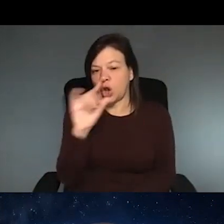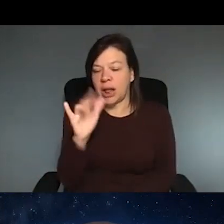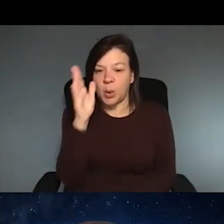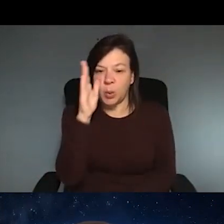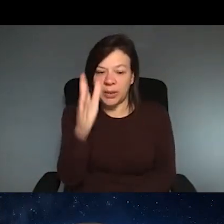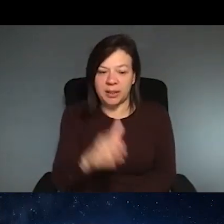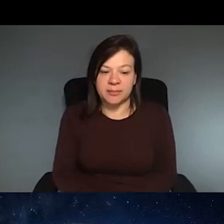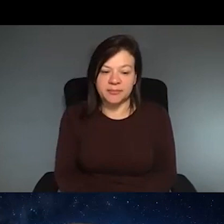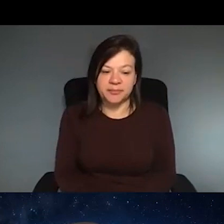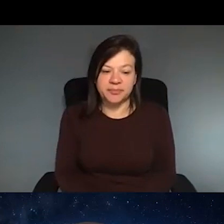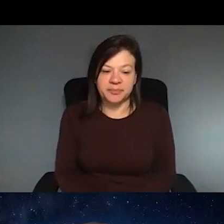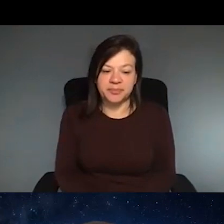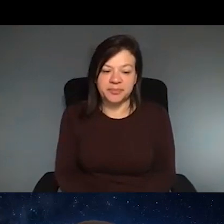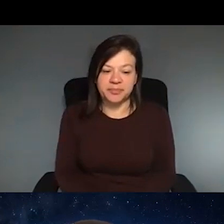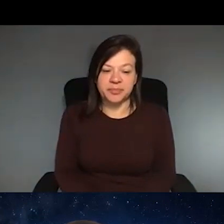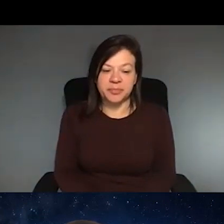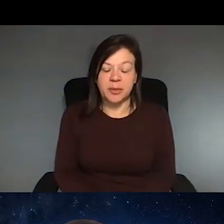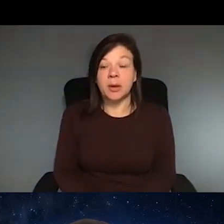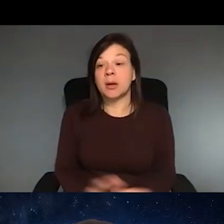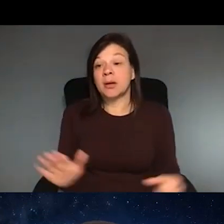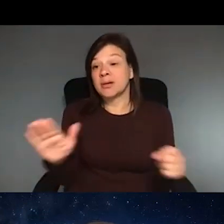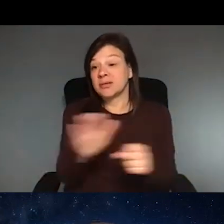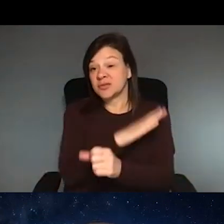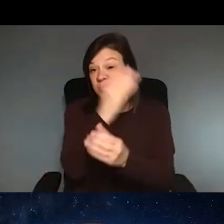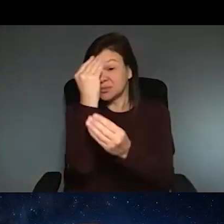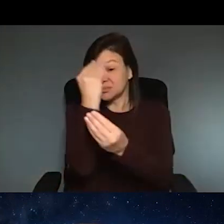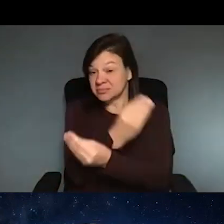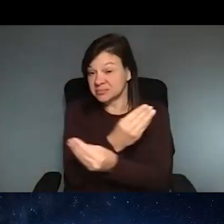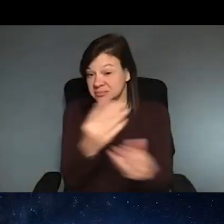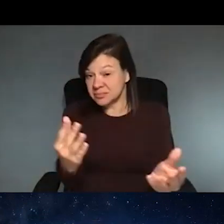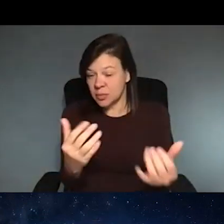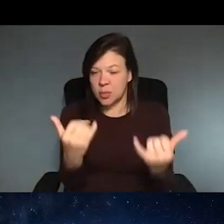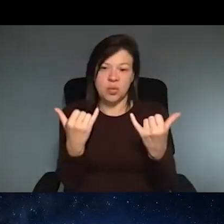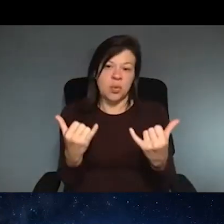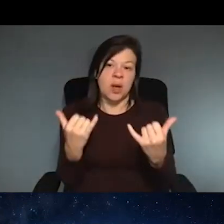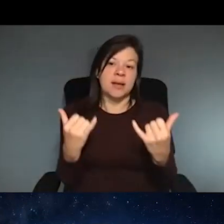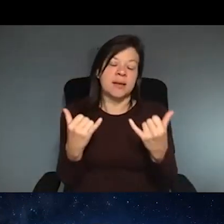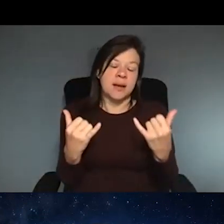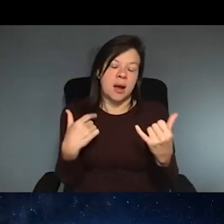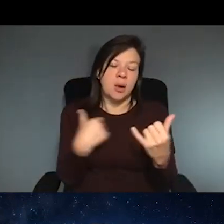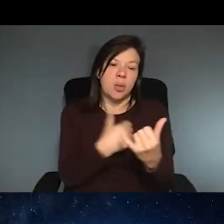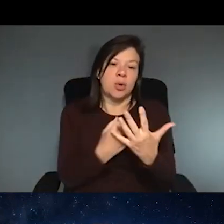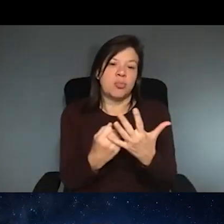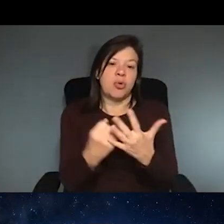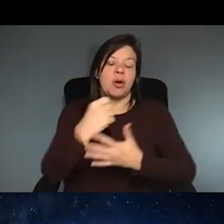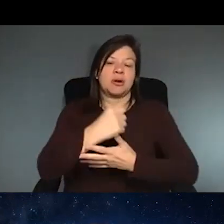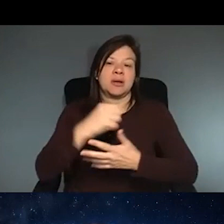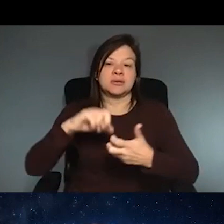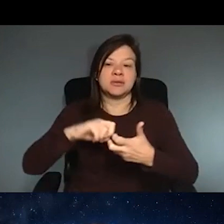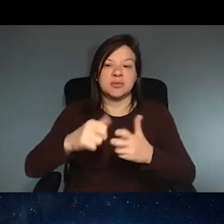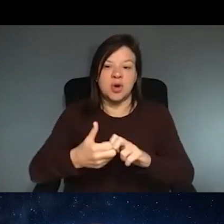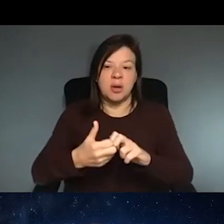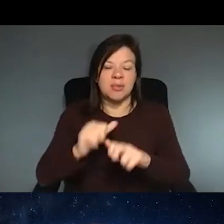I WILL SAY FULL DISCLOSURE RIGHT NOW WE ARE PRIORITIZING THE PROBLEM OF NOT BEING ABLE TO RESEND